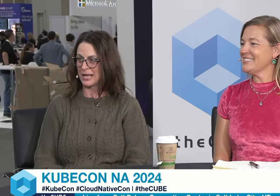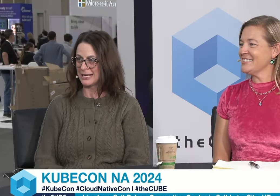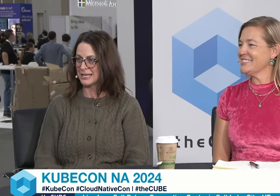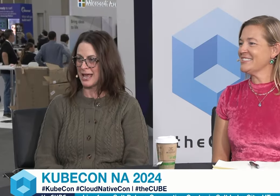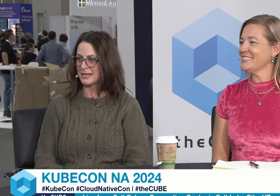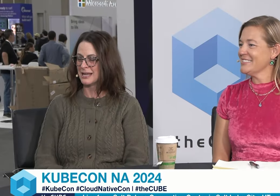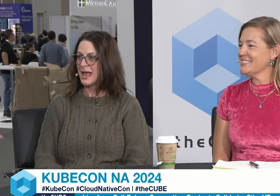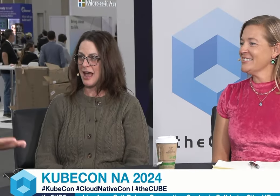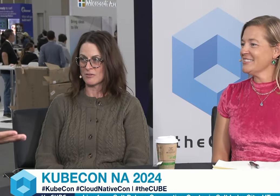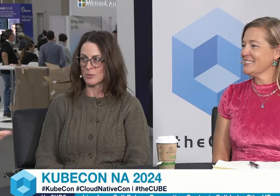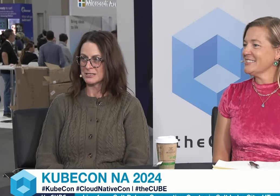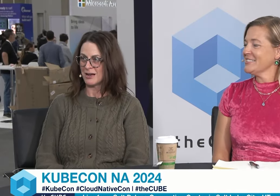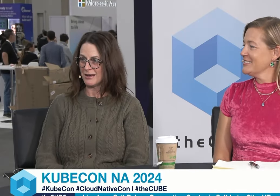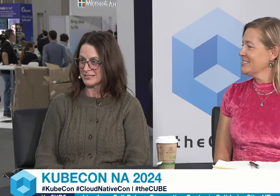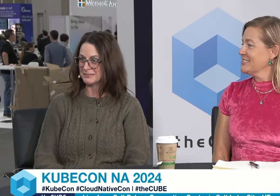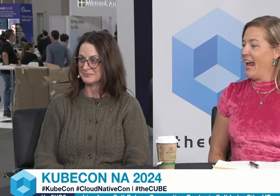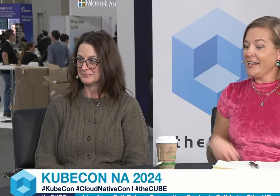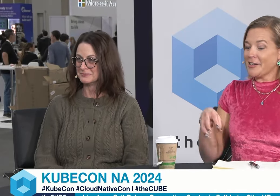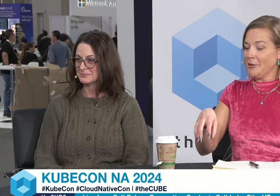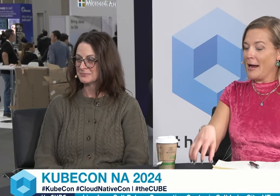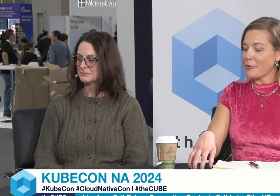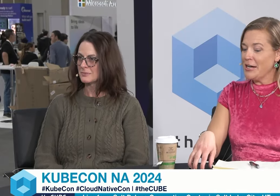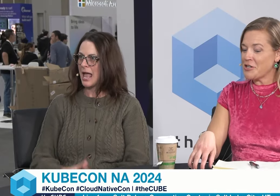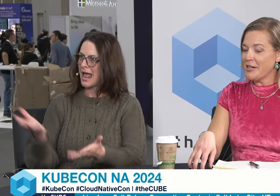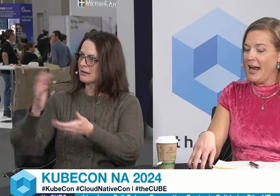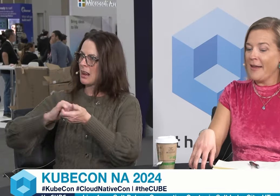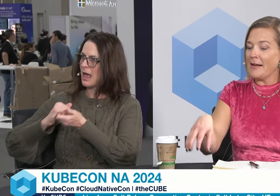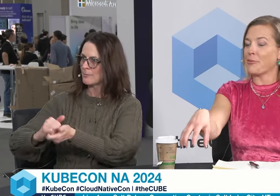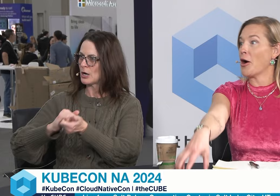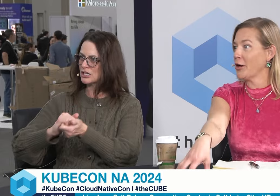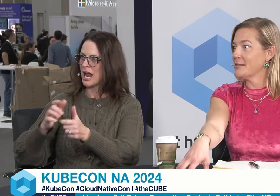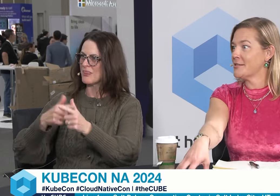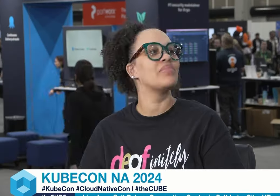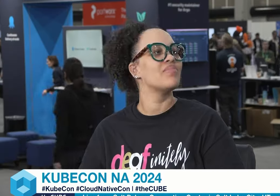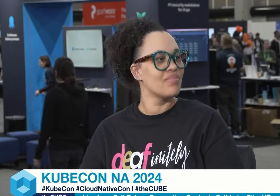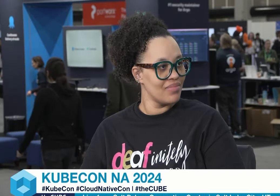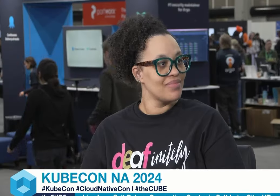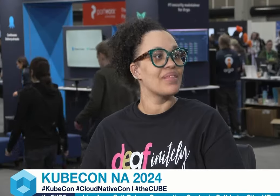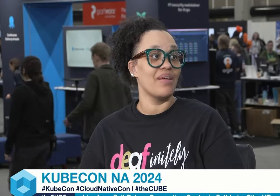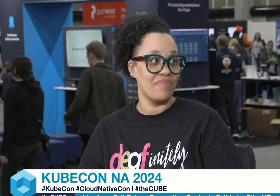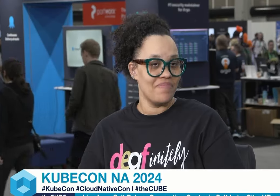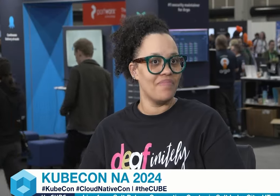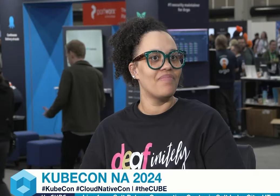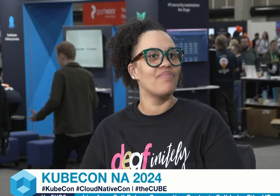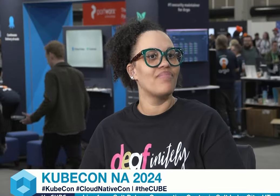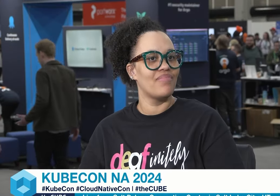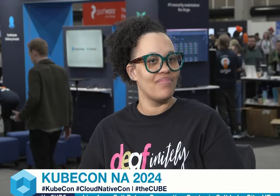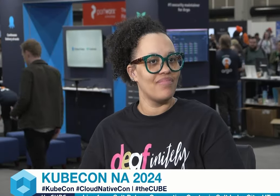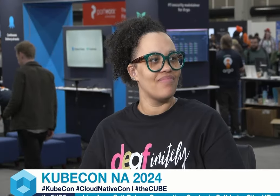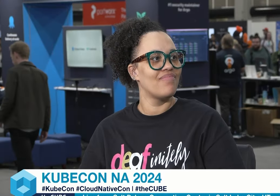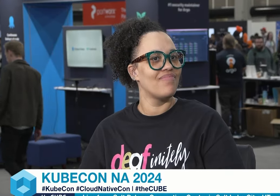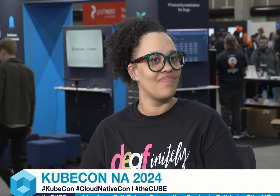We complained and everyone saw it. And collaboration and then progress. That's right. - And that's been a theme with KubeCon